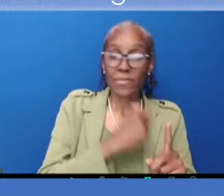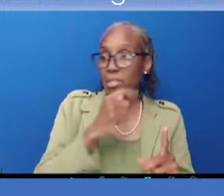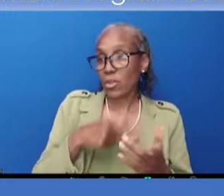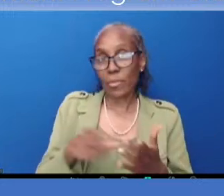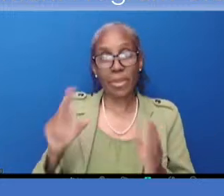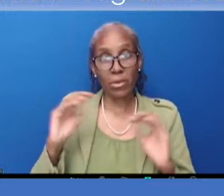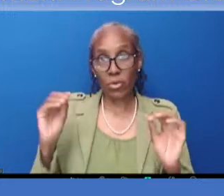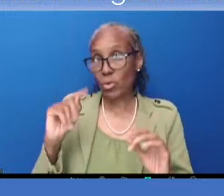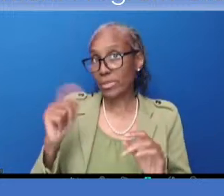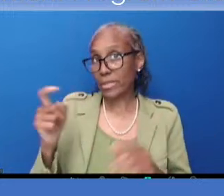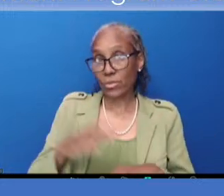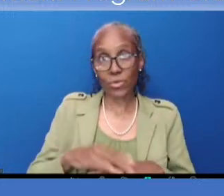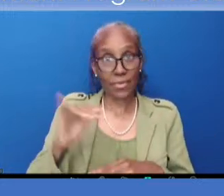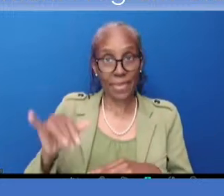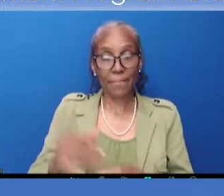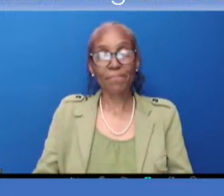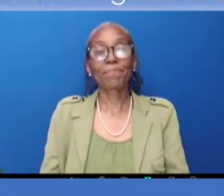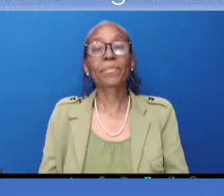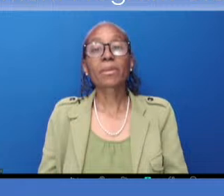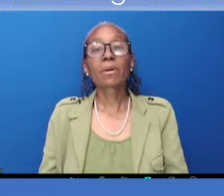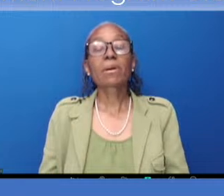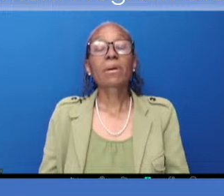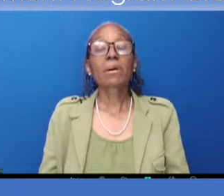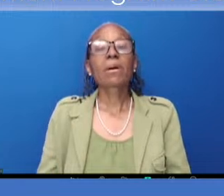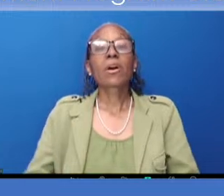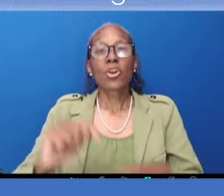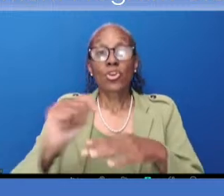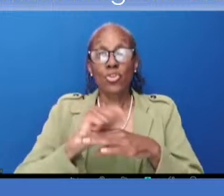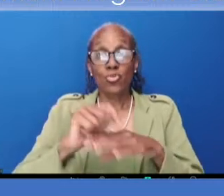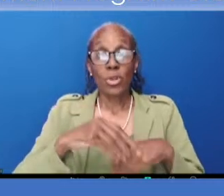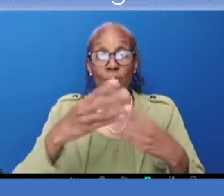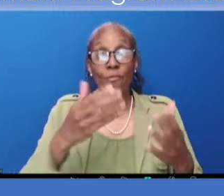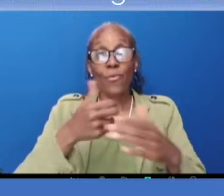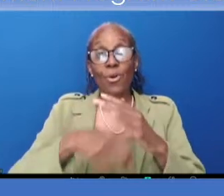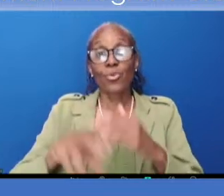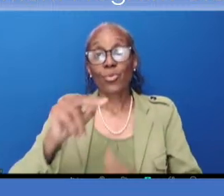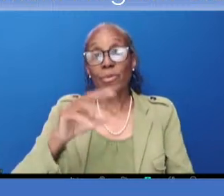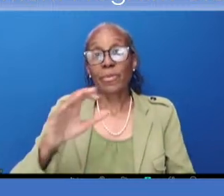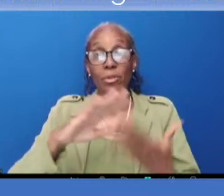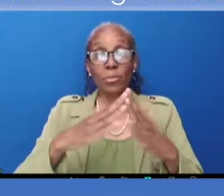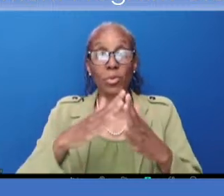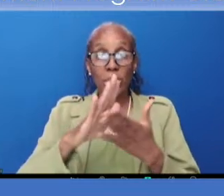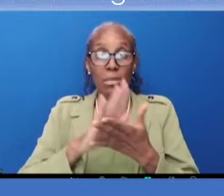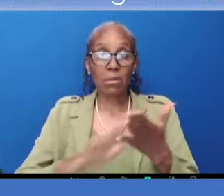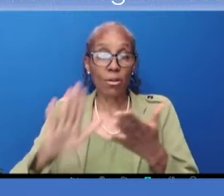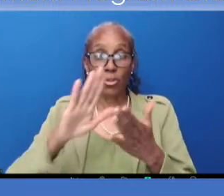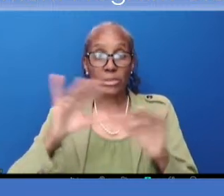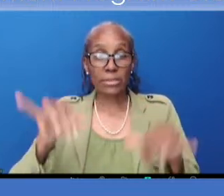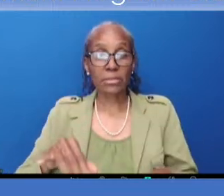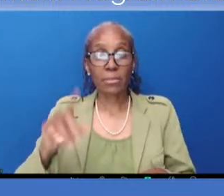MACHINERY, EQUIPMENT PURCHASES THAT THE COMPANY MAKES THAT THEY